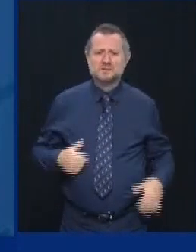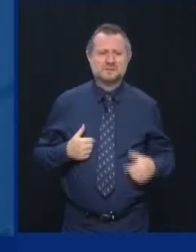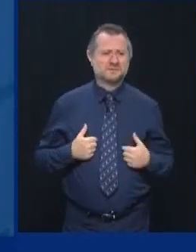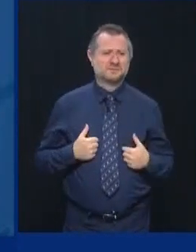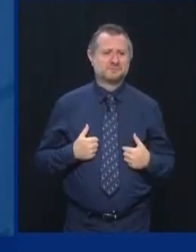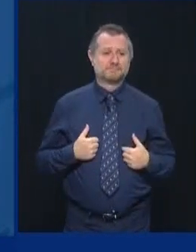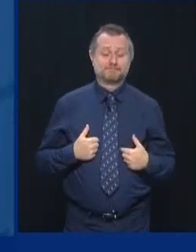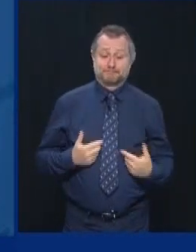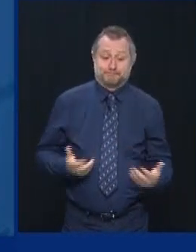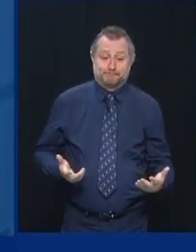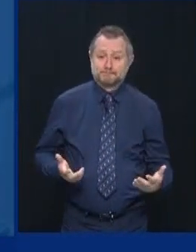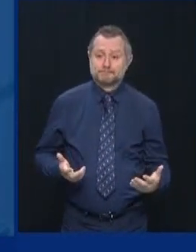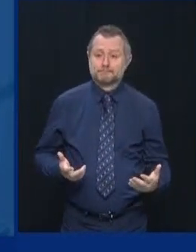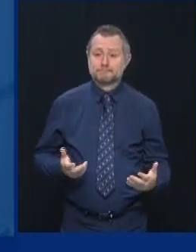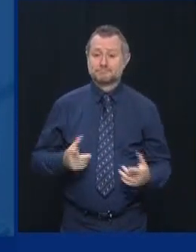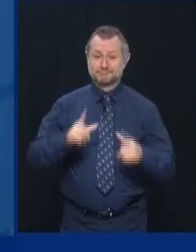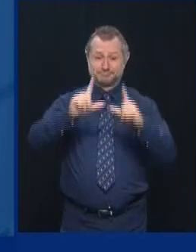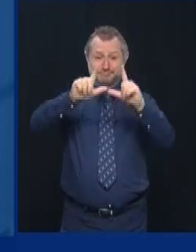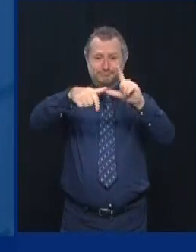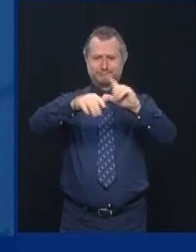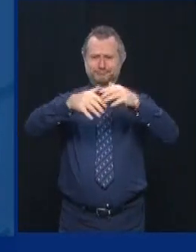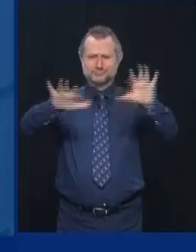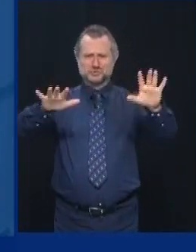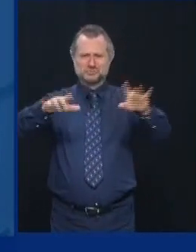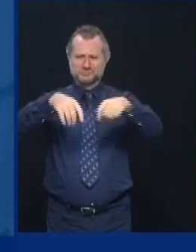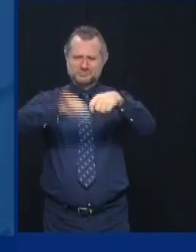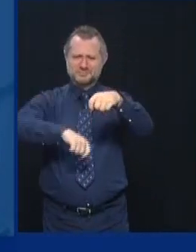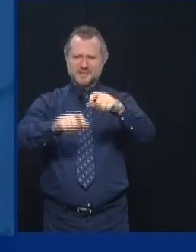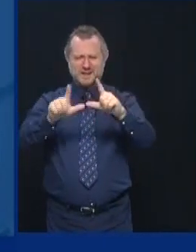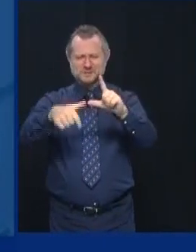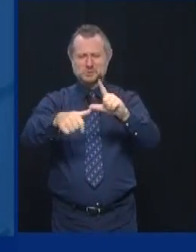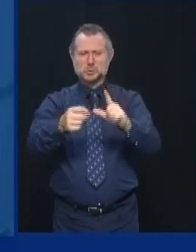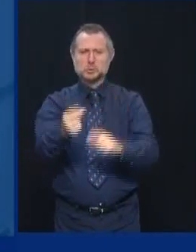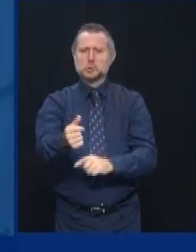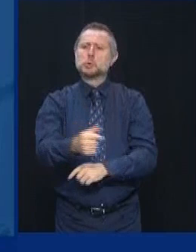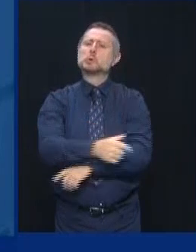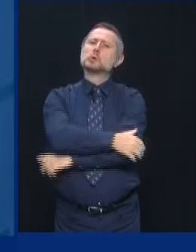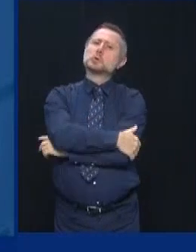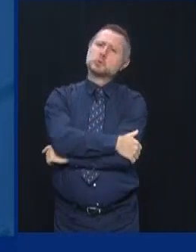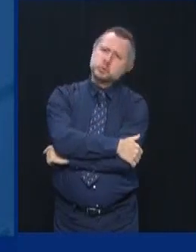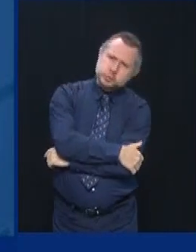WAS I HAPPY ABOUT DOING 1200 ENFORCEMENT ACTIONS?